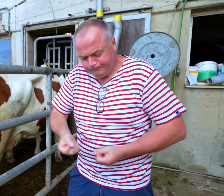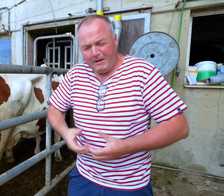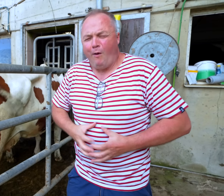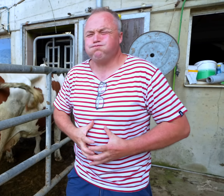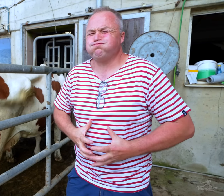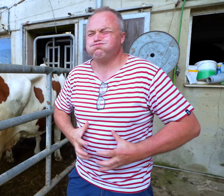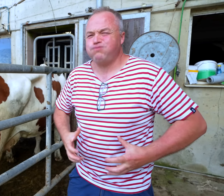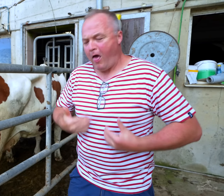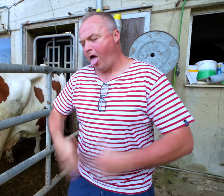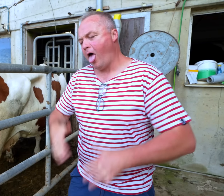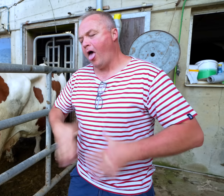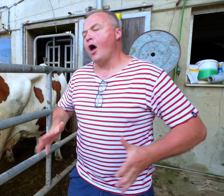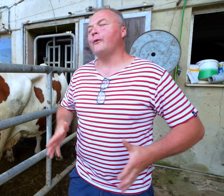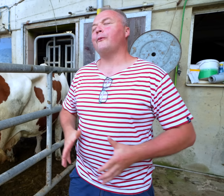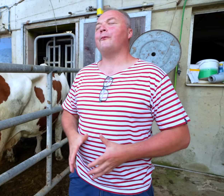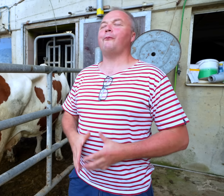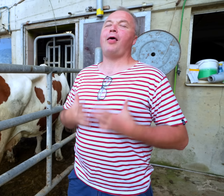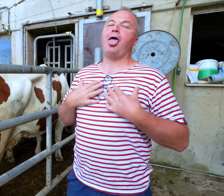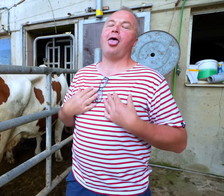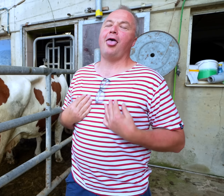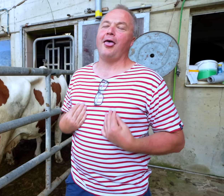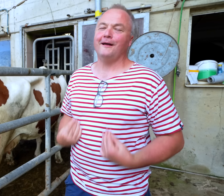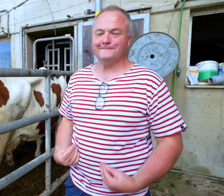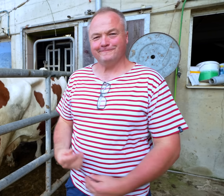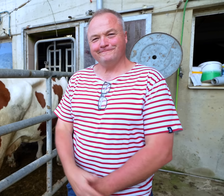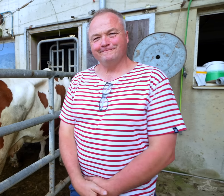which brings them a lot of relief.